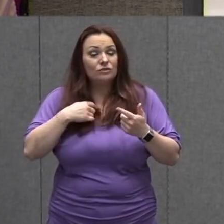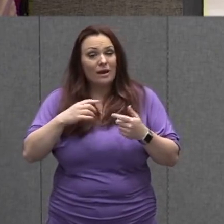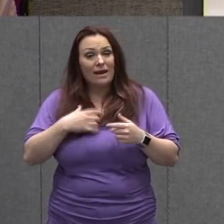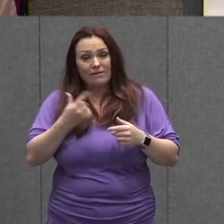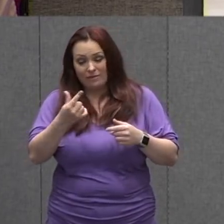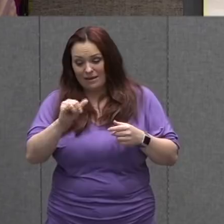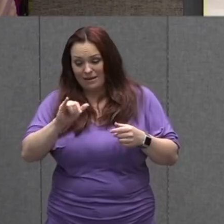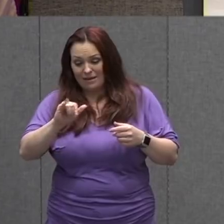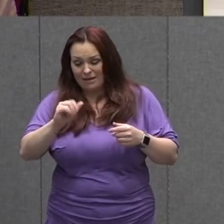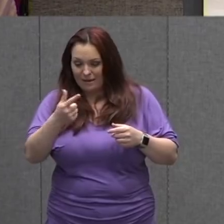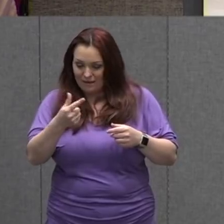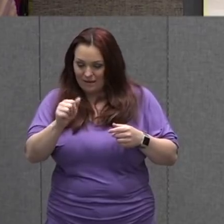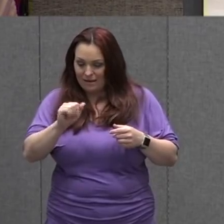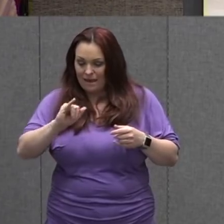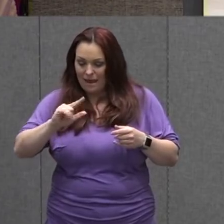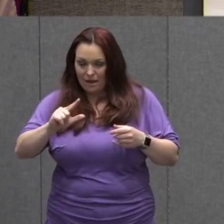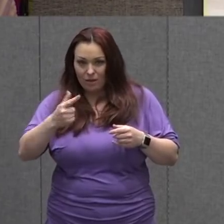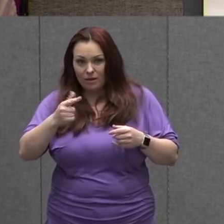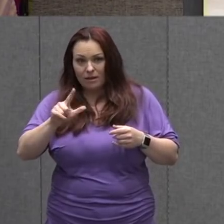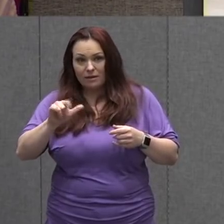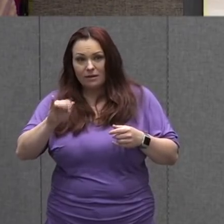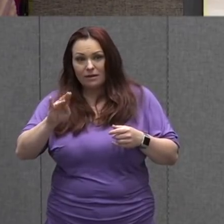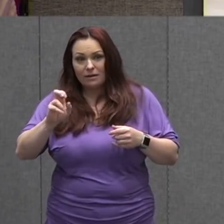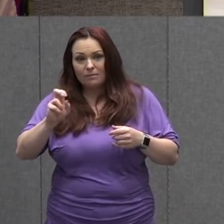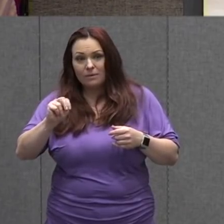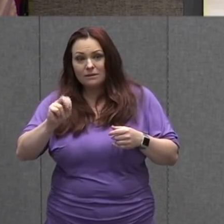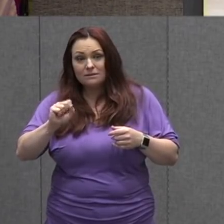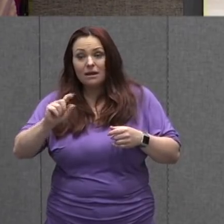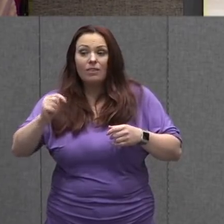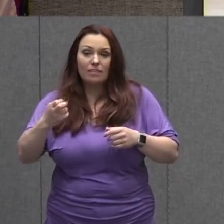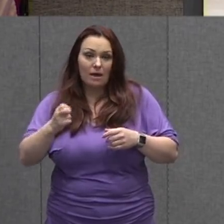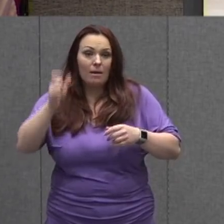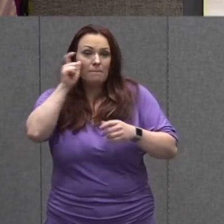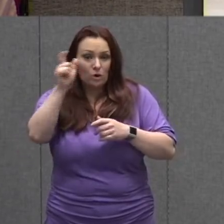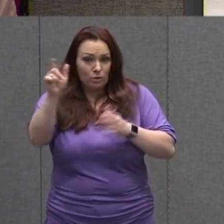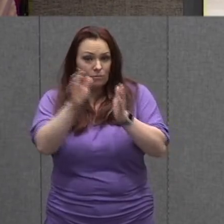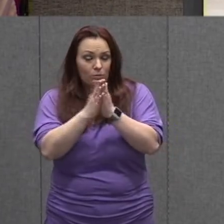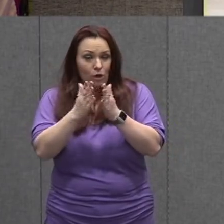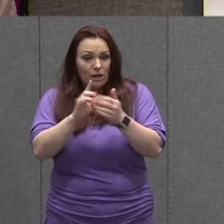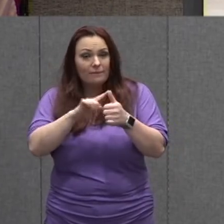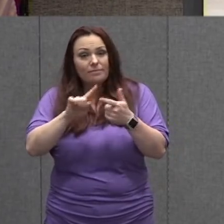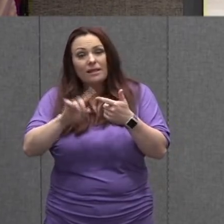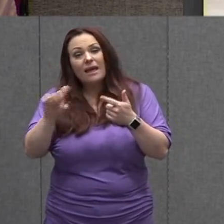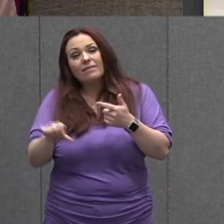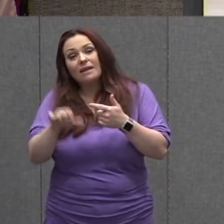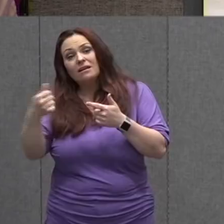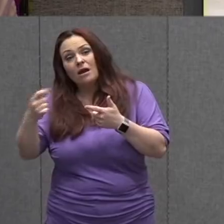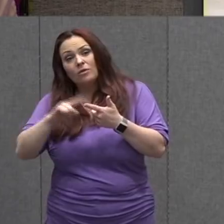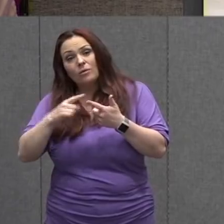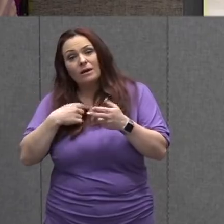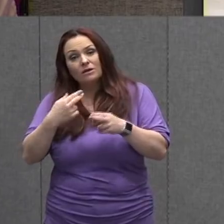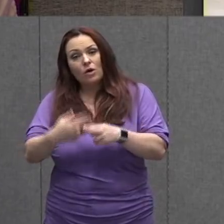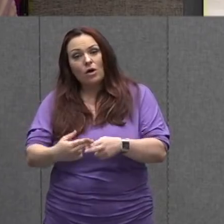And then I also found even more information in this book called